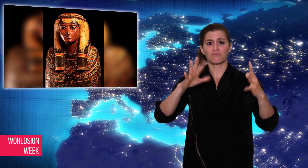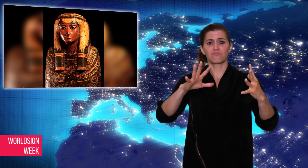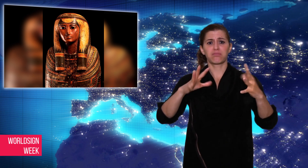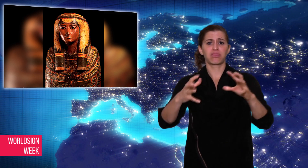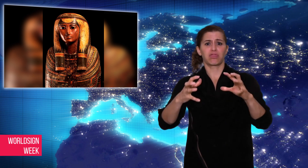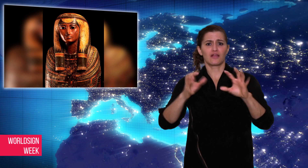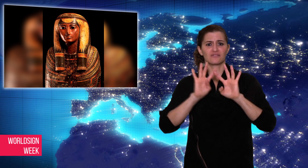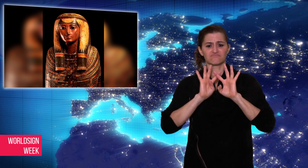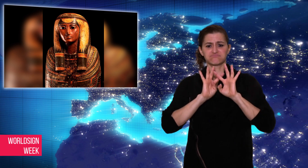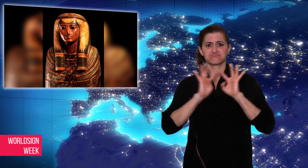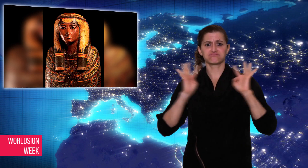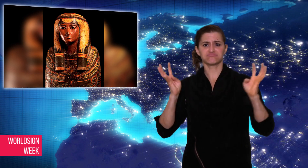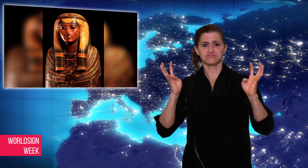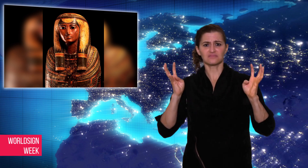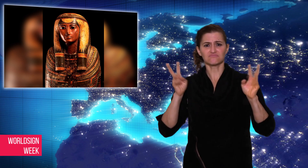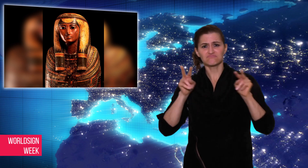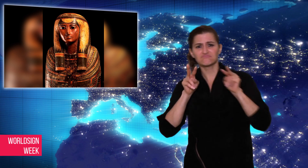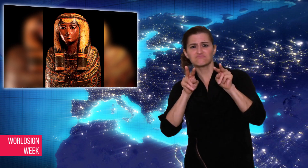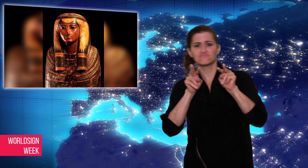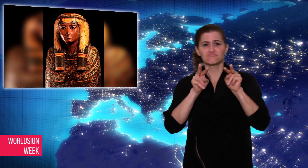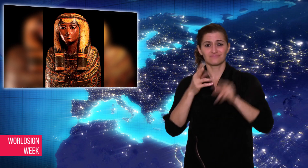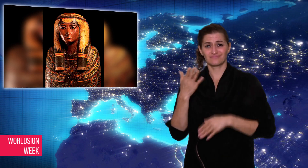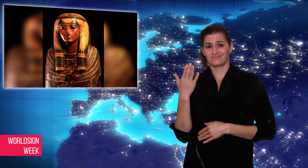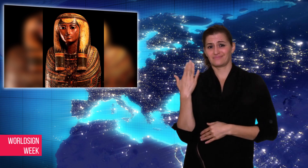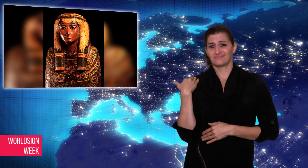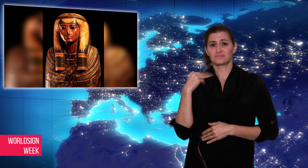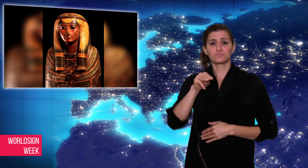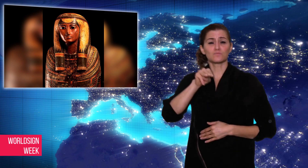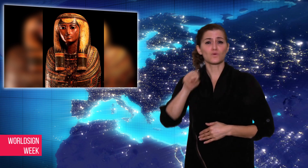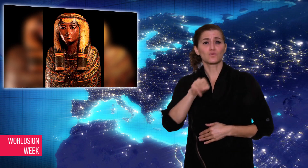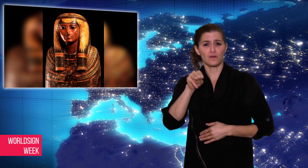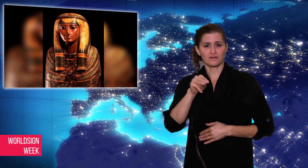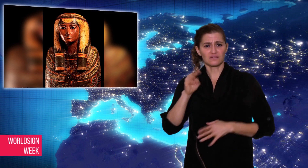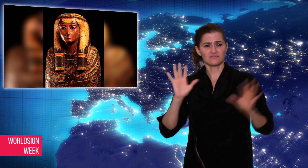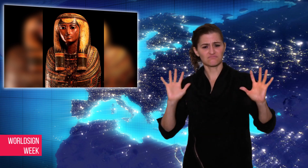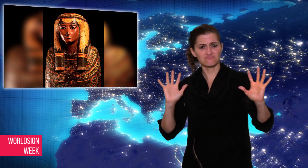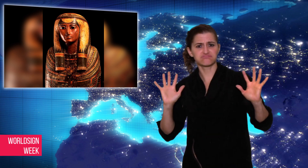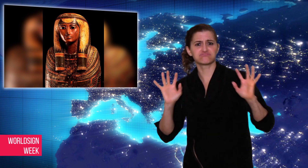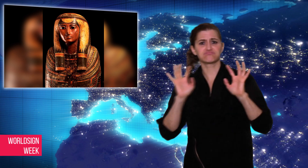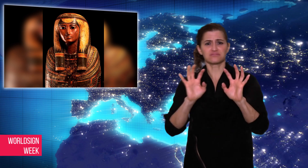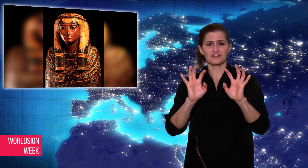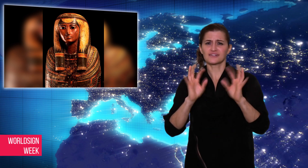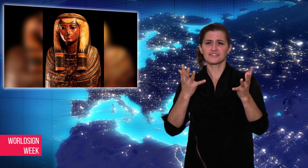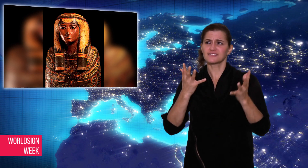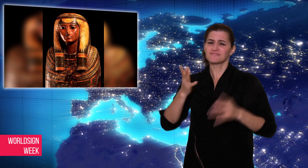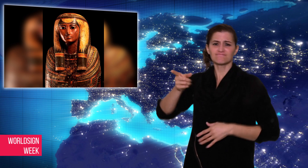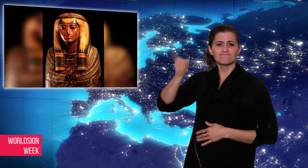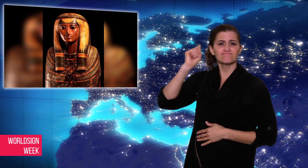outside of the gutted museum on